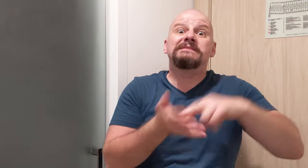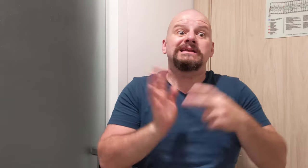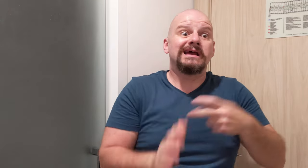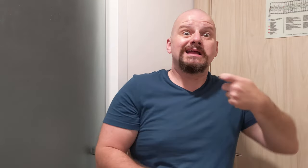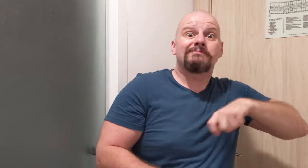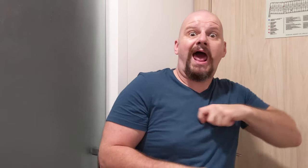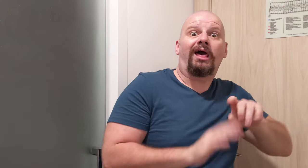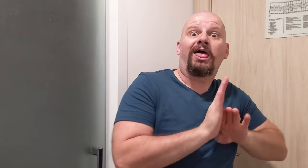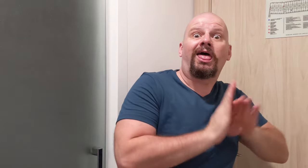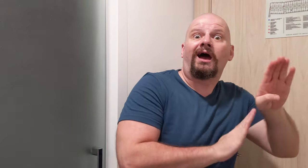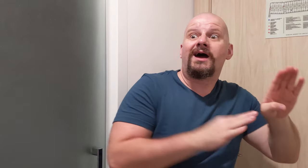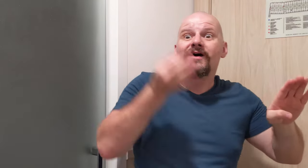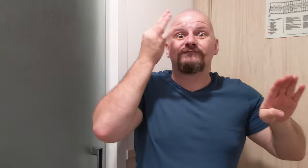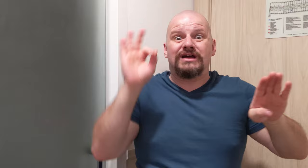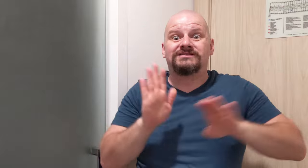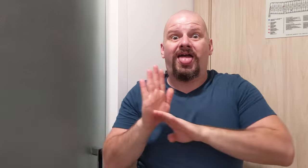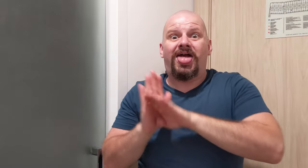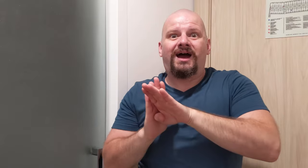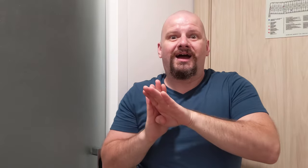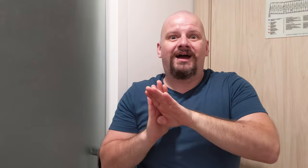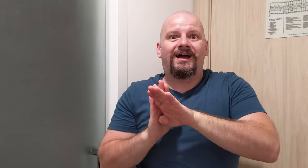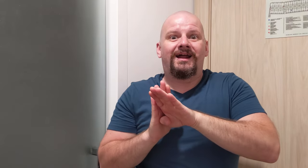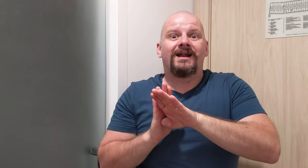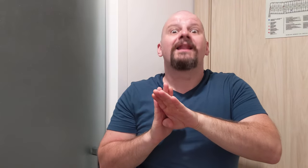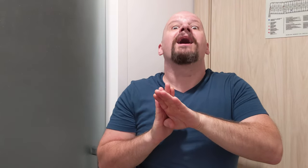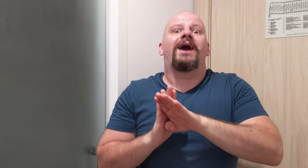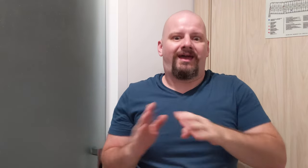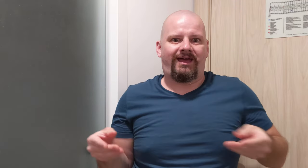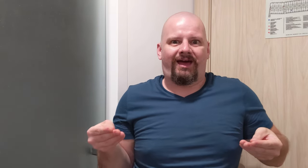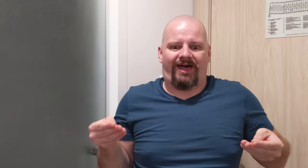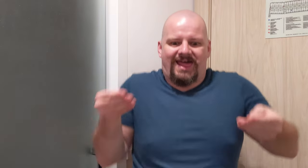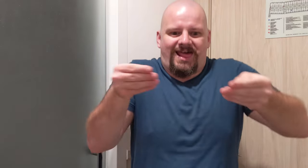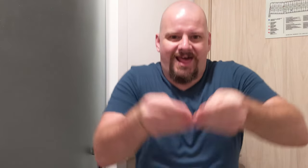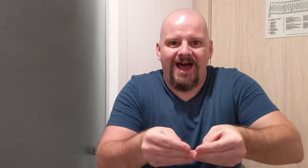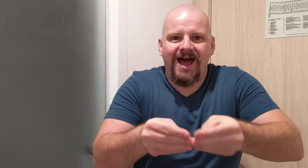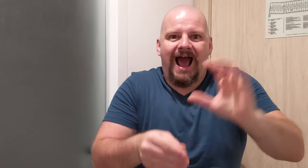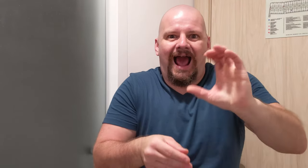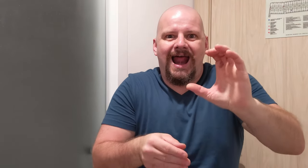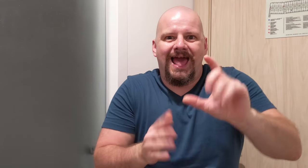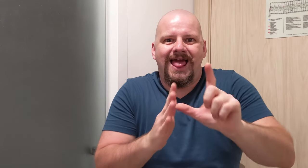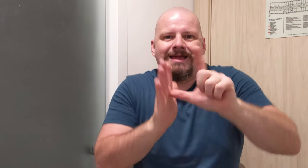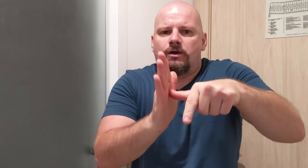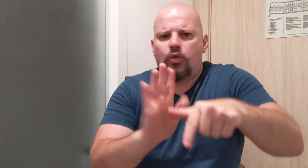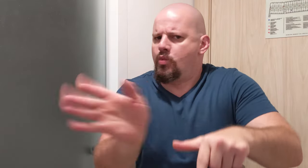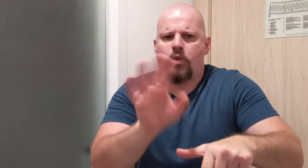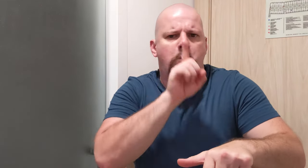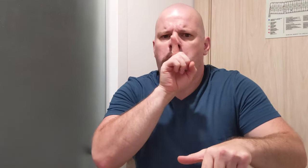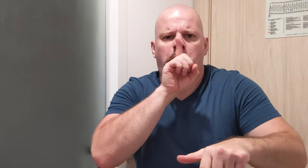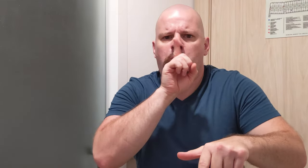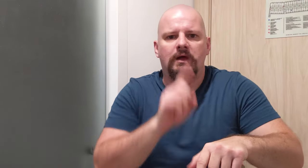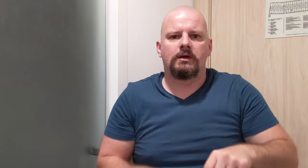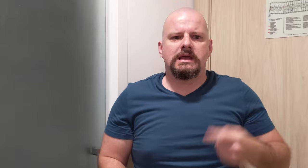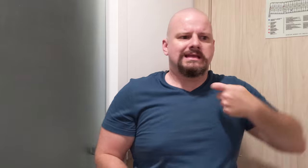Like you think Catalan was developed by Spanish and French at the later time. No, that's not what I mean.